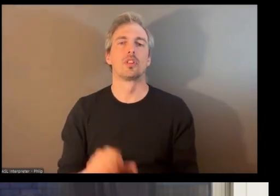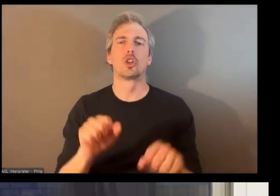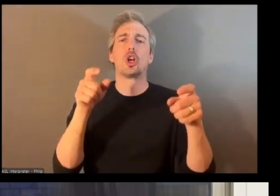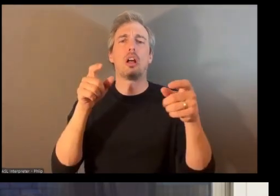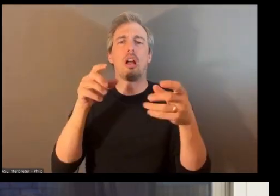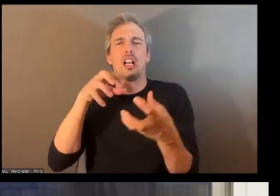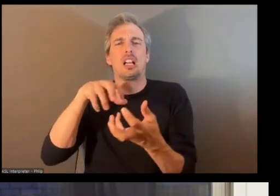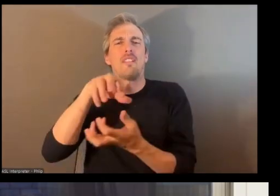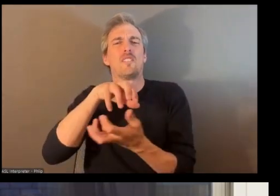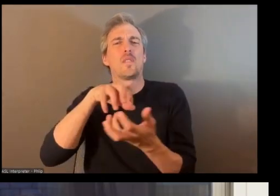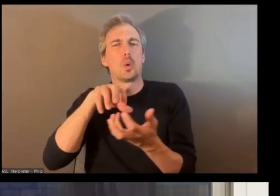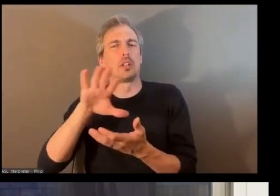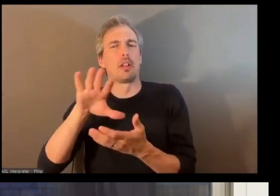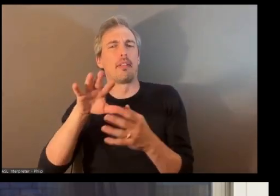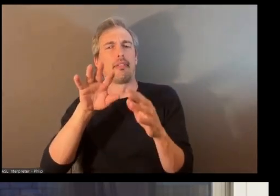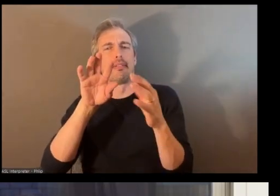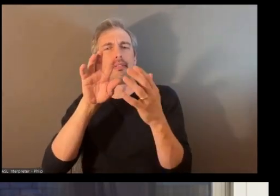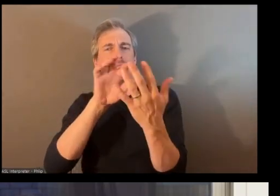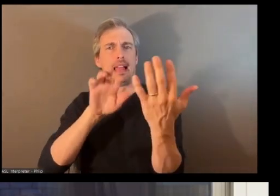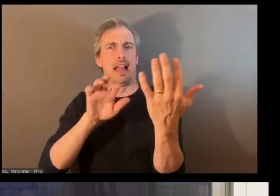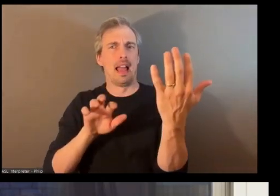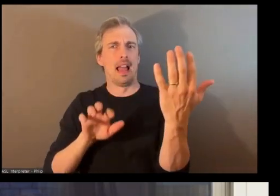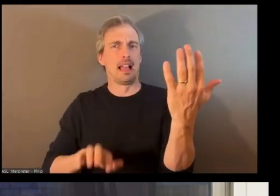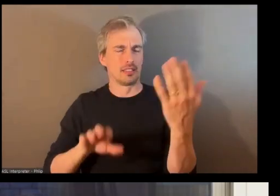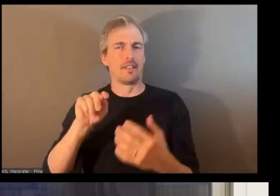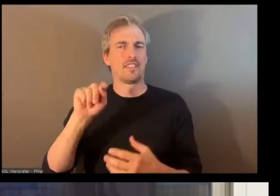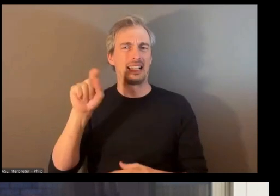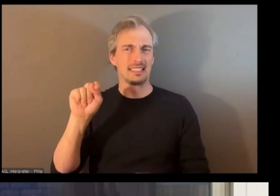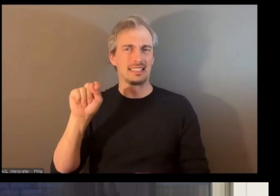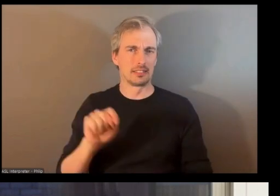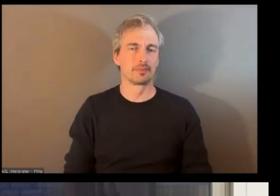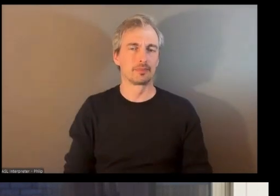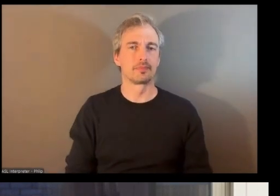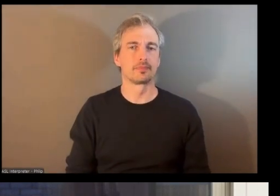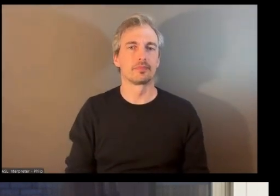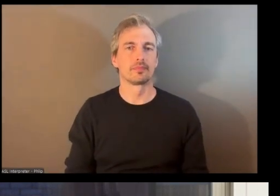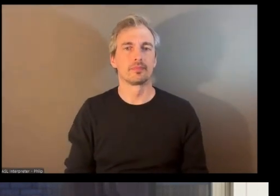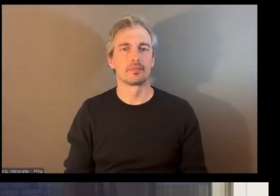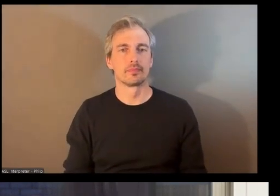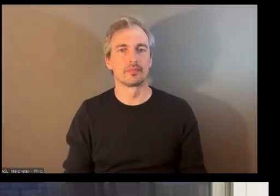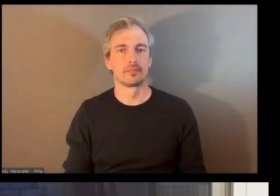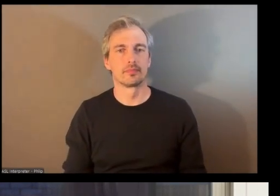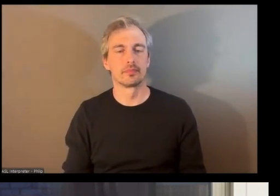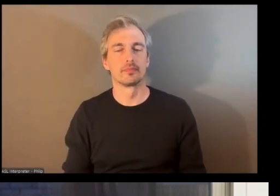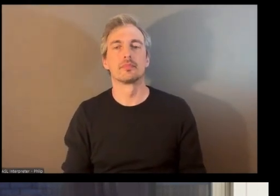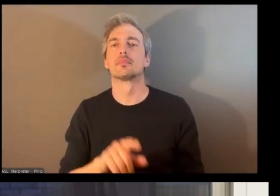translate a chart... Not translate. If you're trying to use the text recognition on a chart, it might also